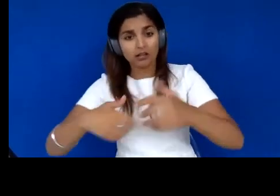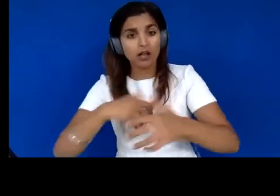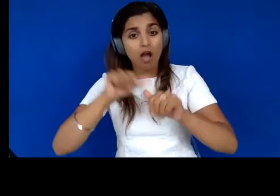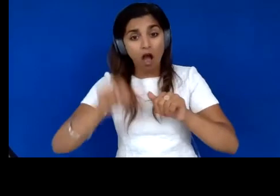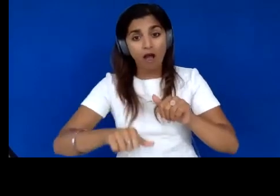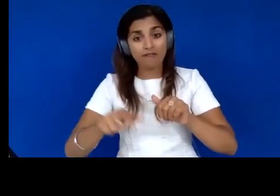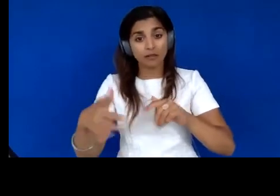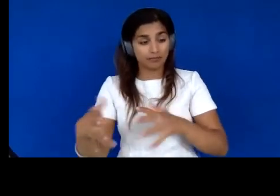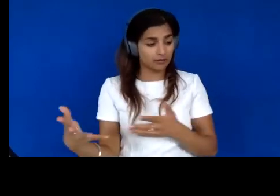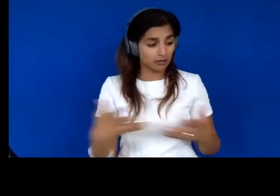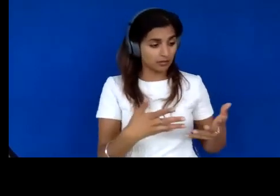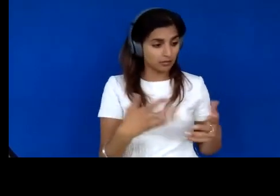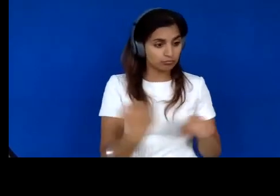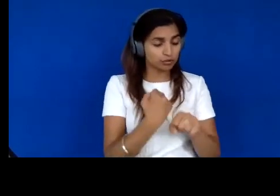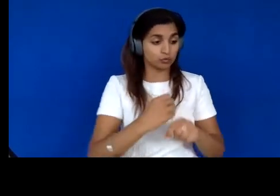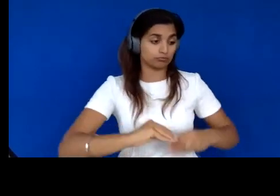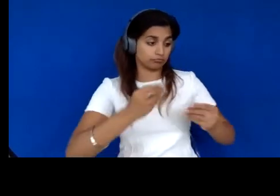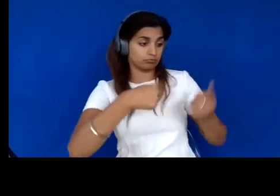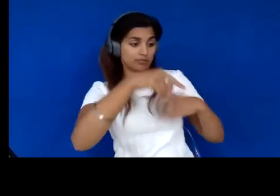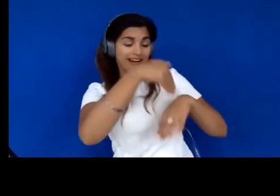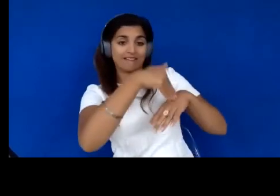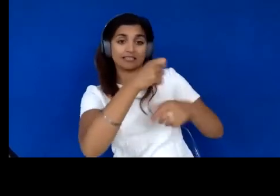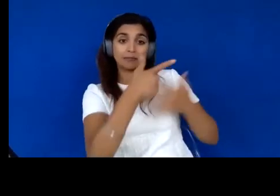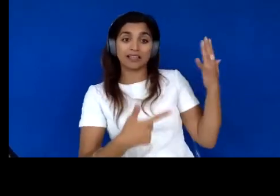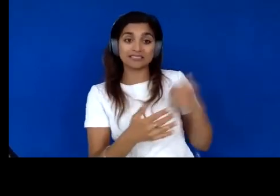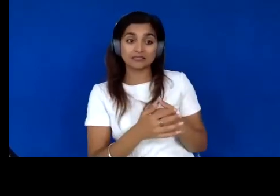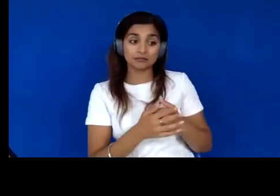and disability justice as a movement have largely not incorporated the purple